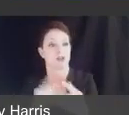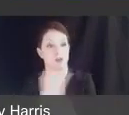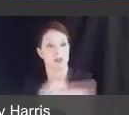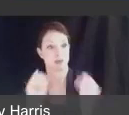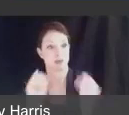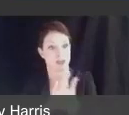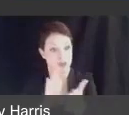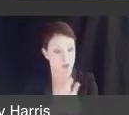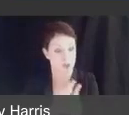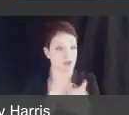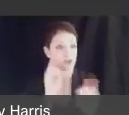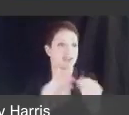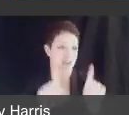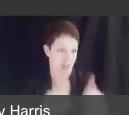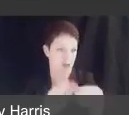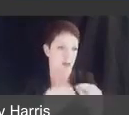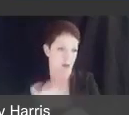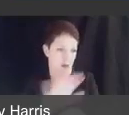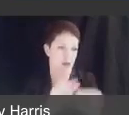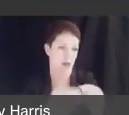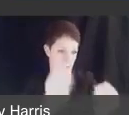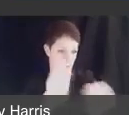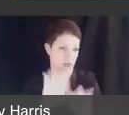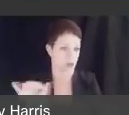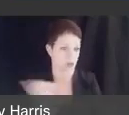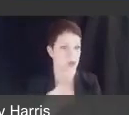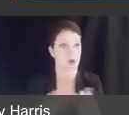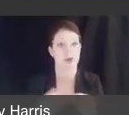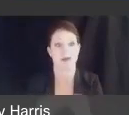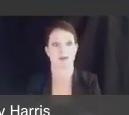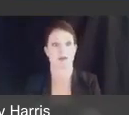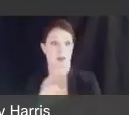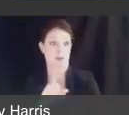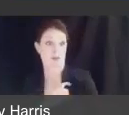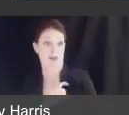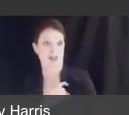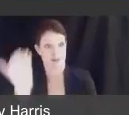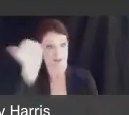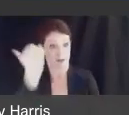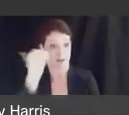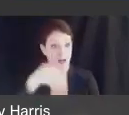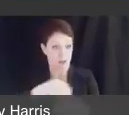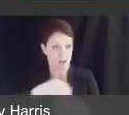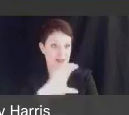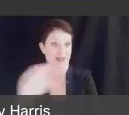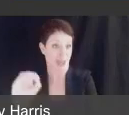the same. We have numbers for how many police and firefighters are in the County. We've reached out